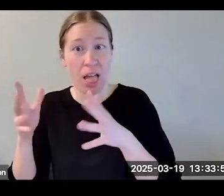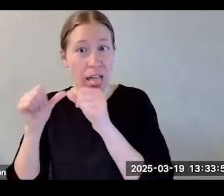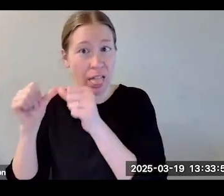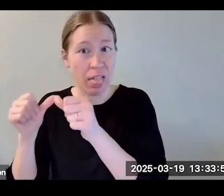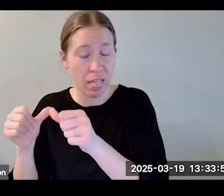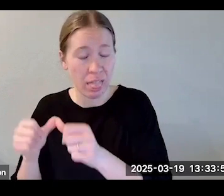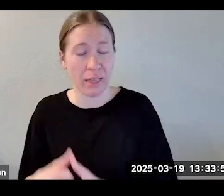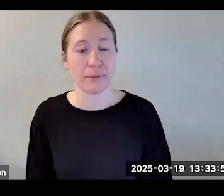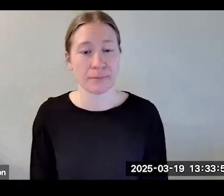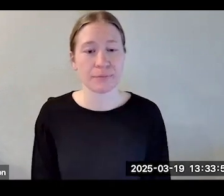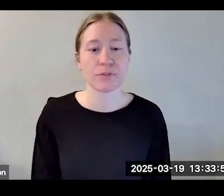or backspace here.